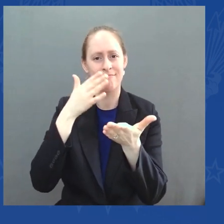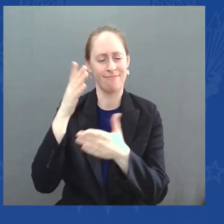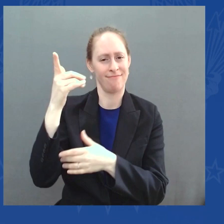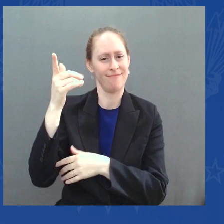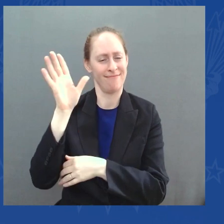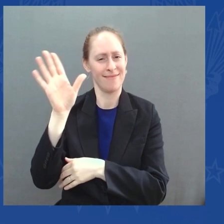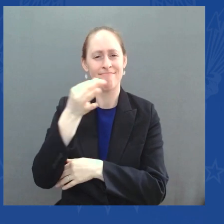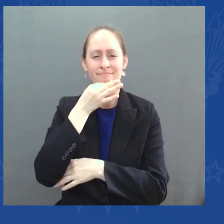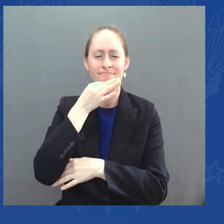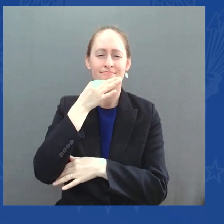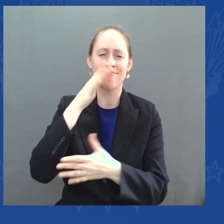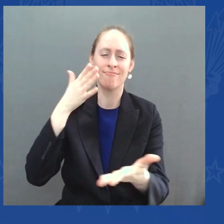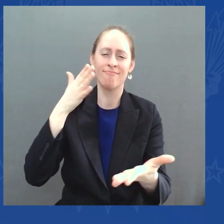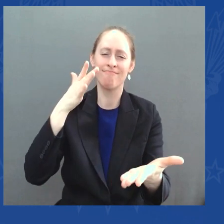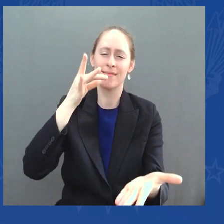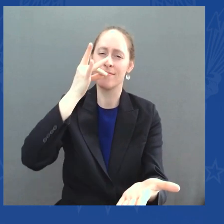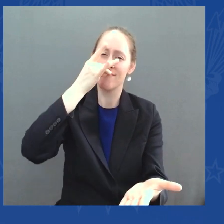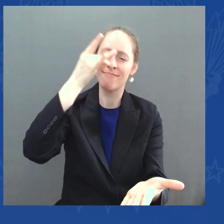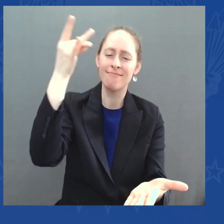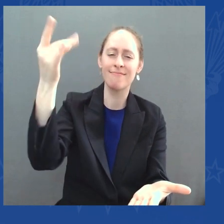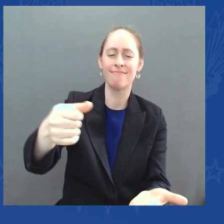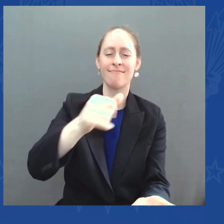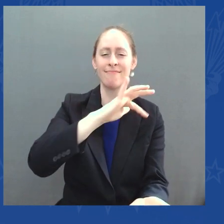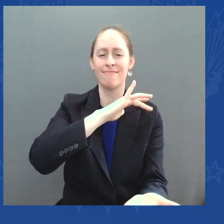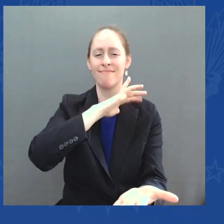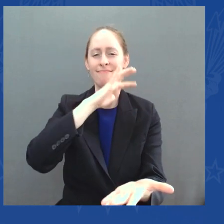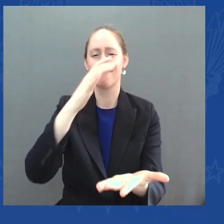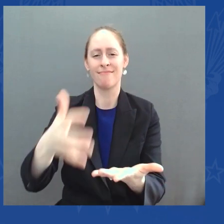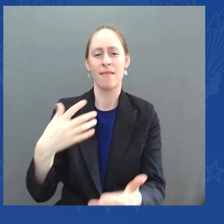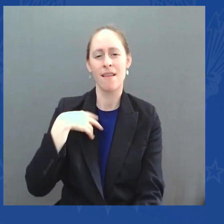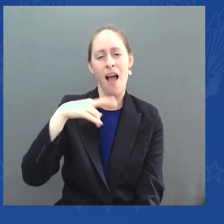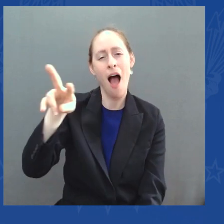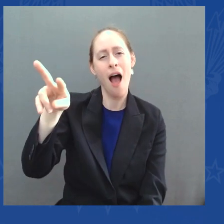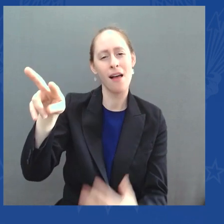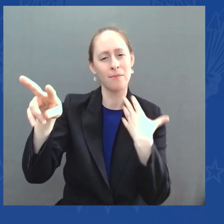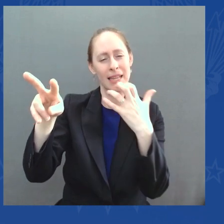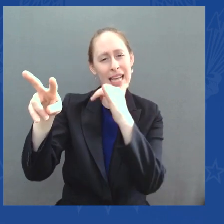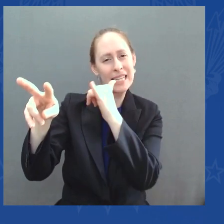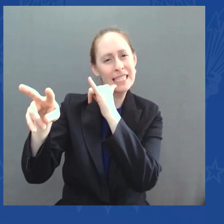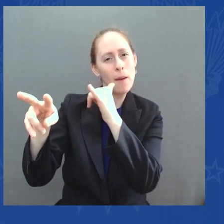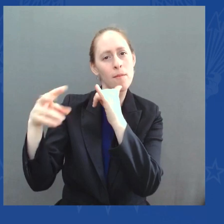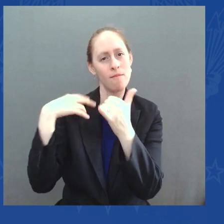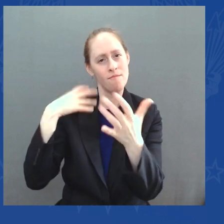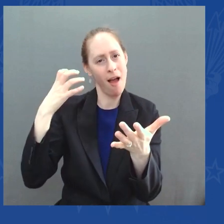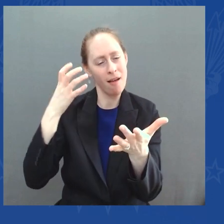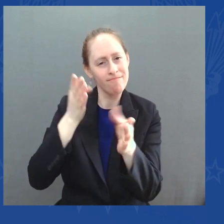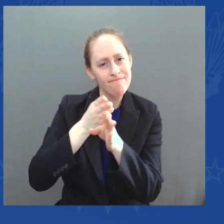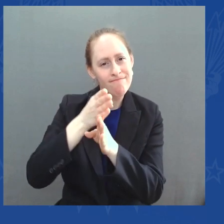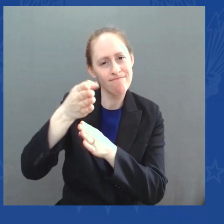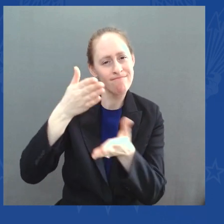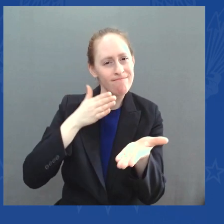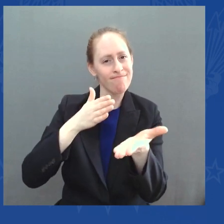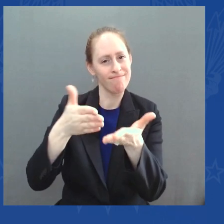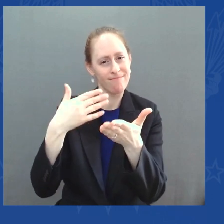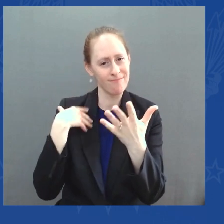I knew I wanted to do the same and be a chef someday when I was old enough. I began to work as a server in a very small restaurant.